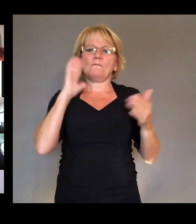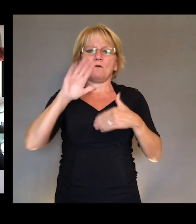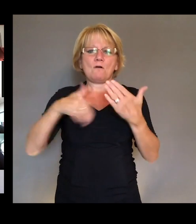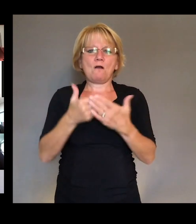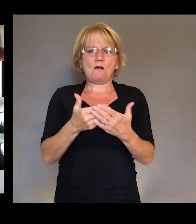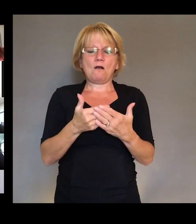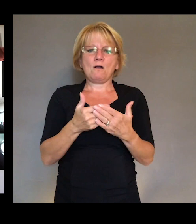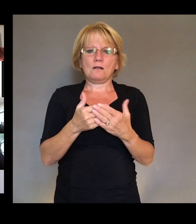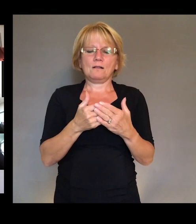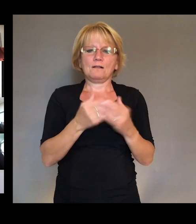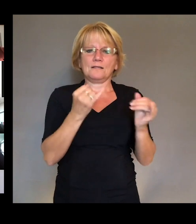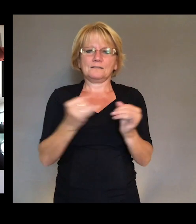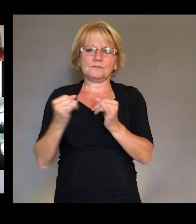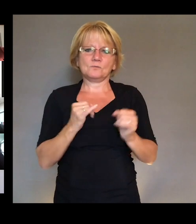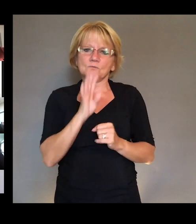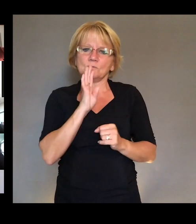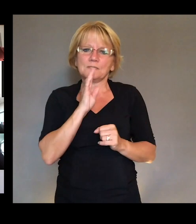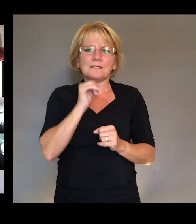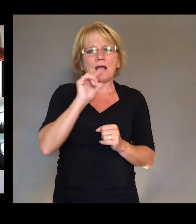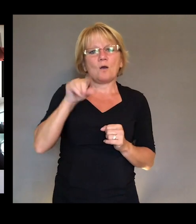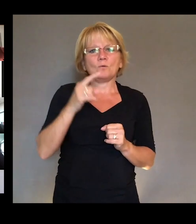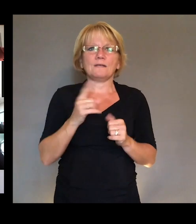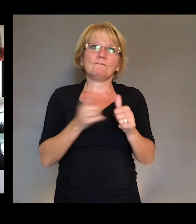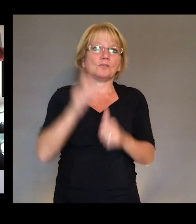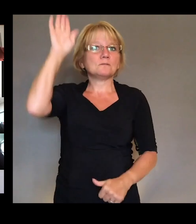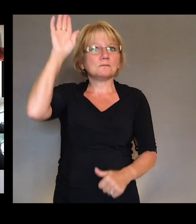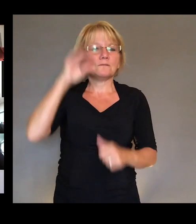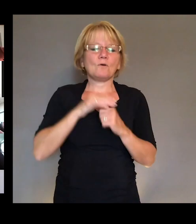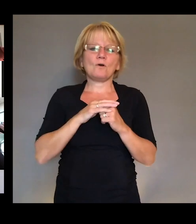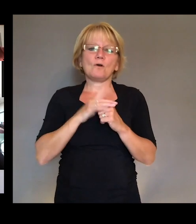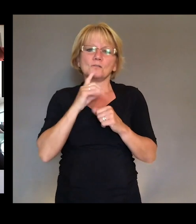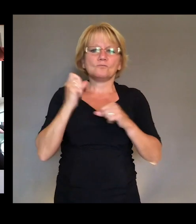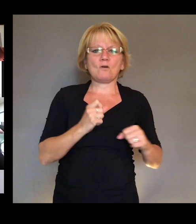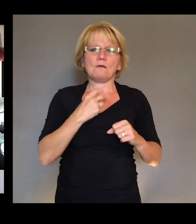for all of our student voice is not just the ones that are first and loudest. And then the second thing is